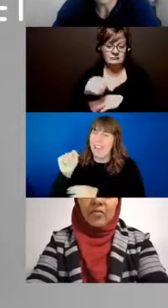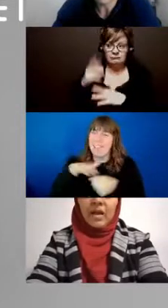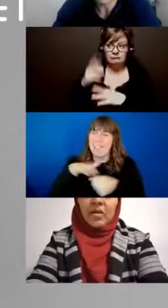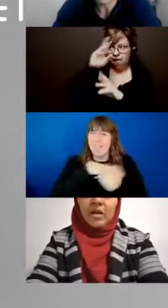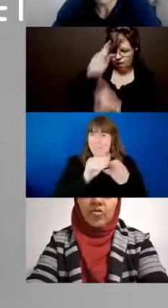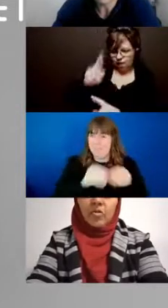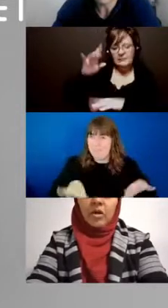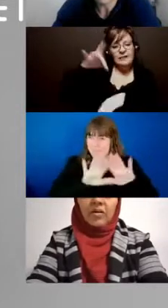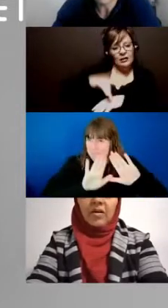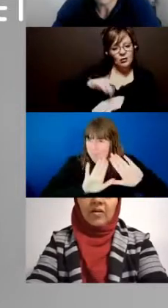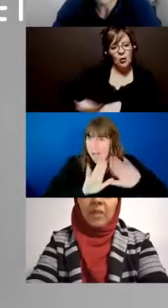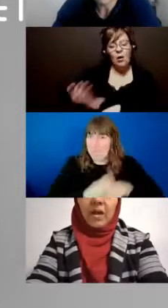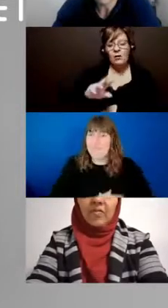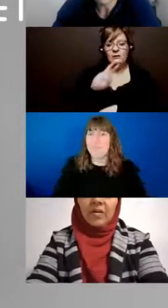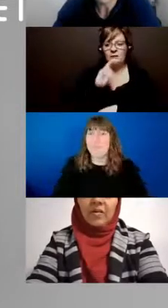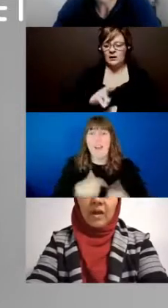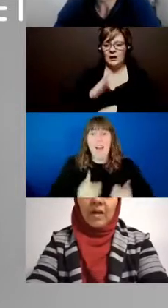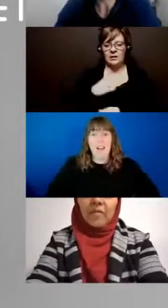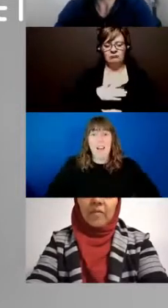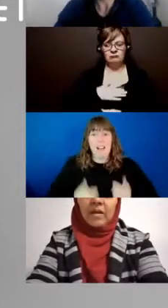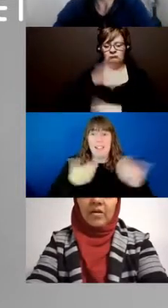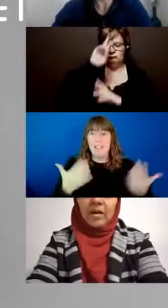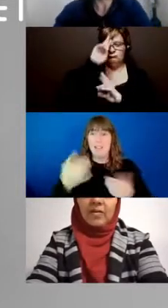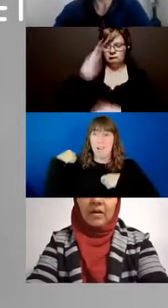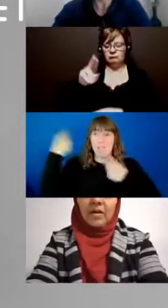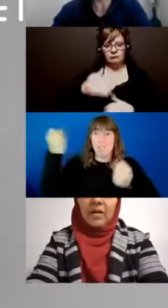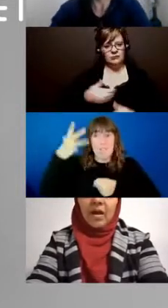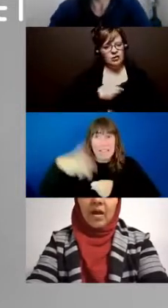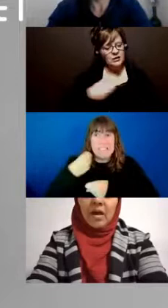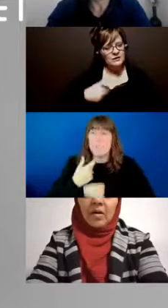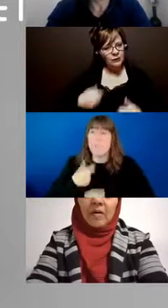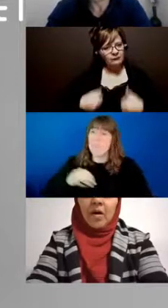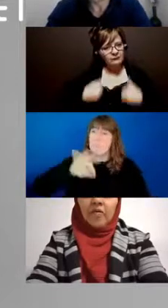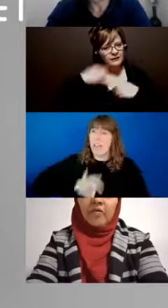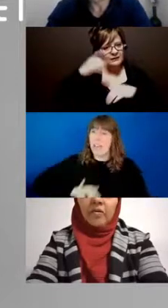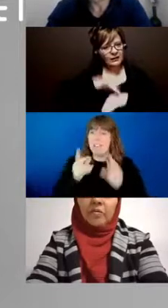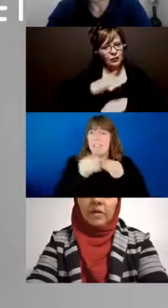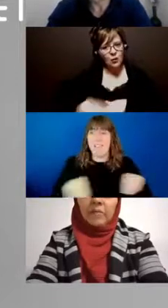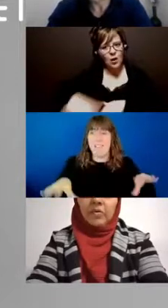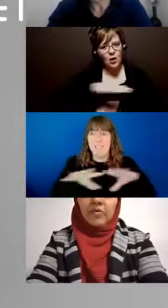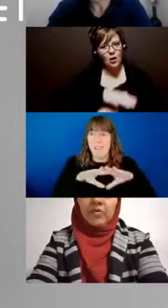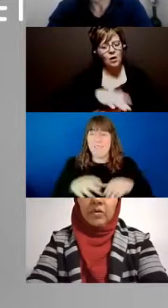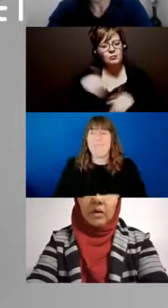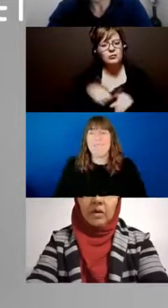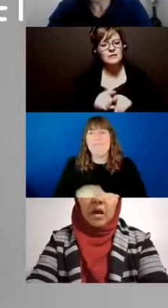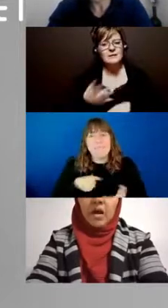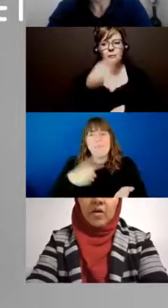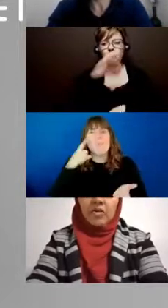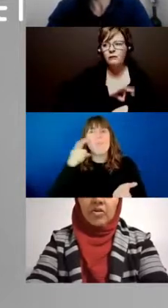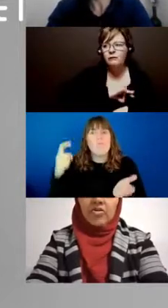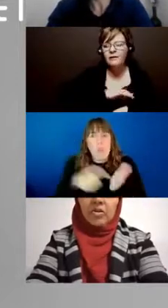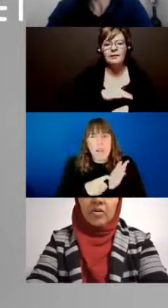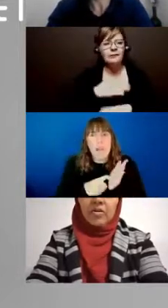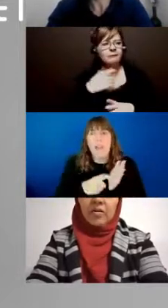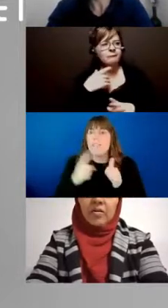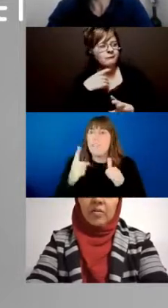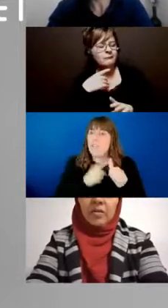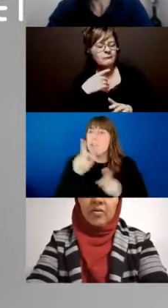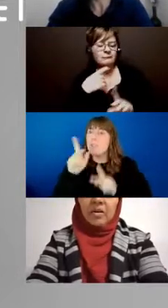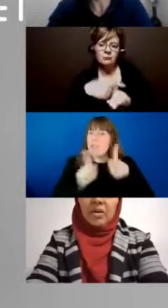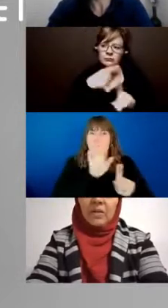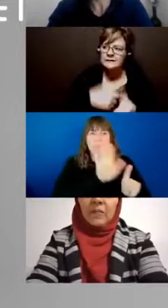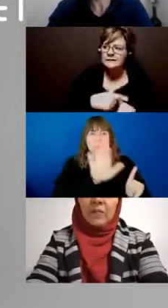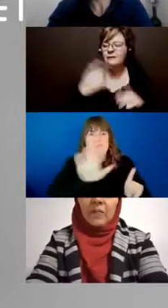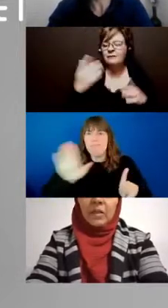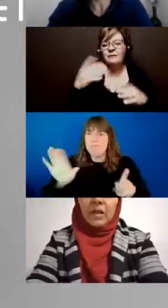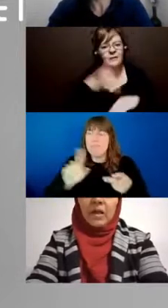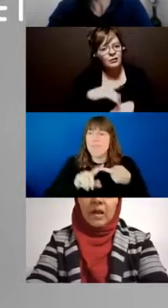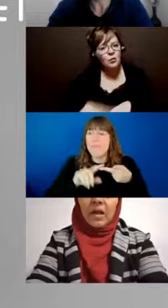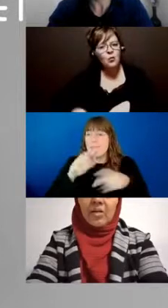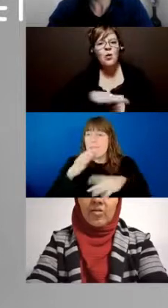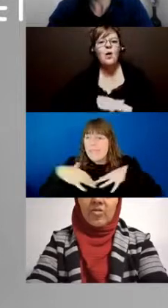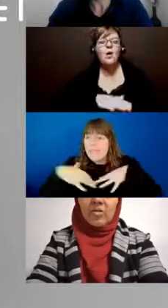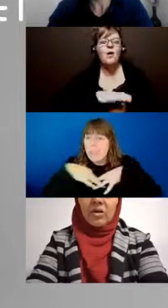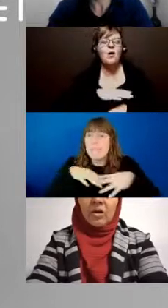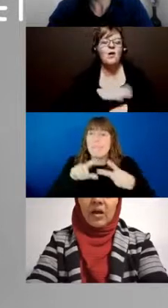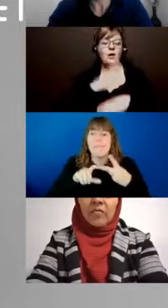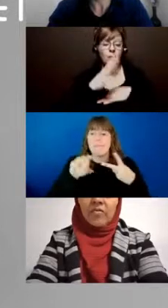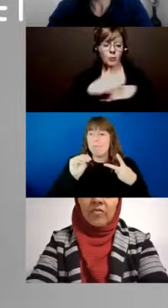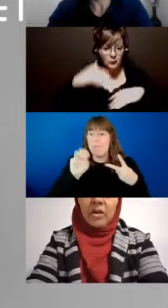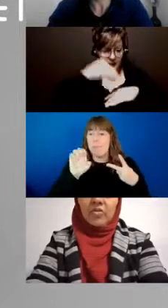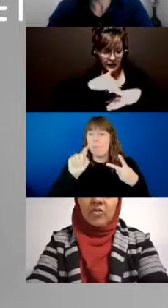and enjoyed its benefits and i recognize all first peoples our indigenous metis and first nations